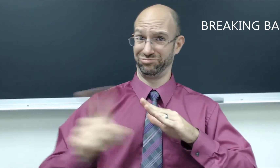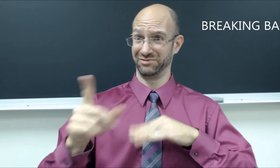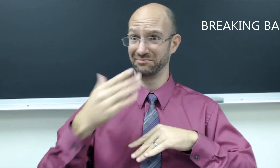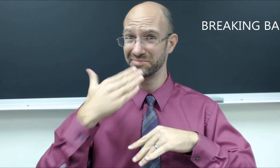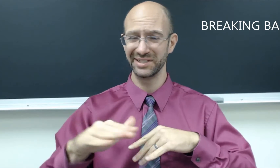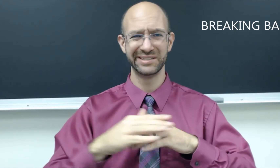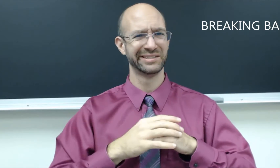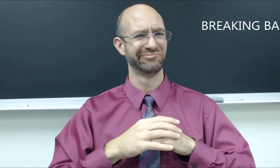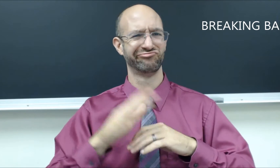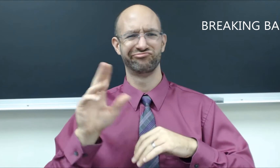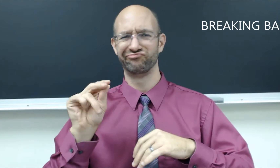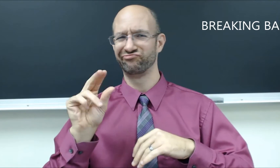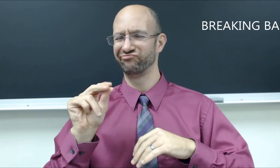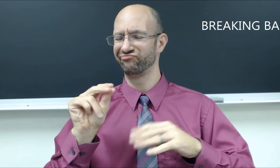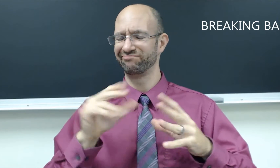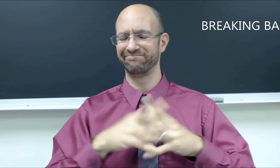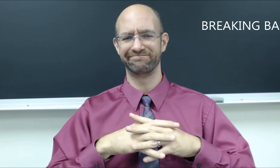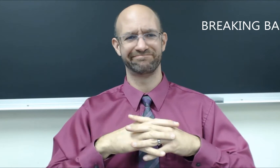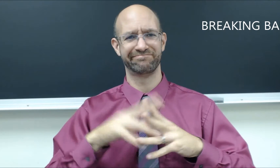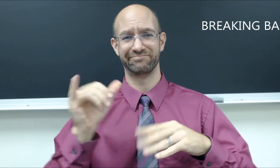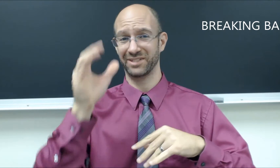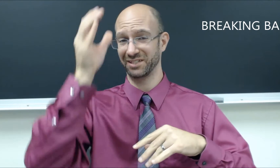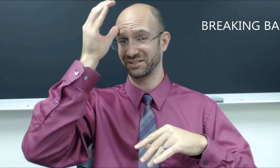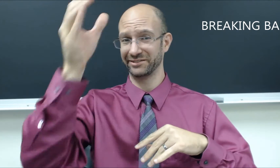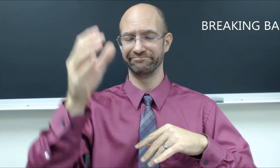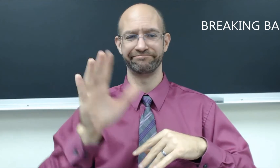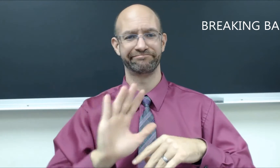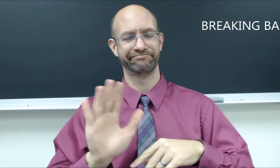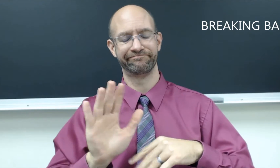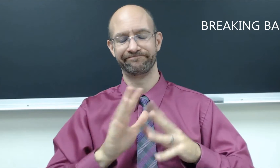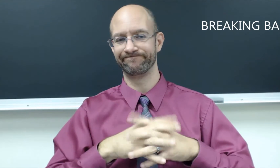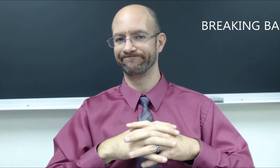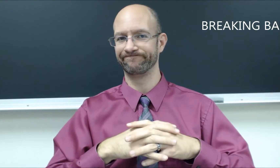BREAK (escape) BAD NO. That isn't the right concept.